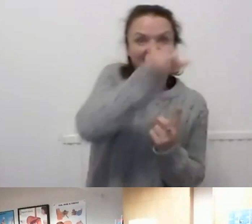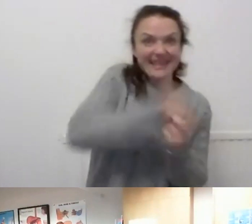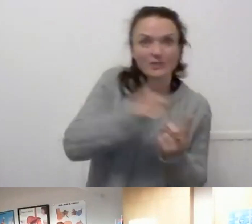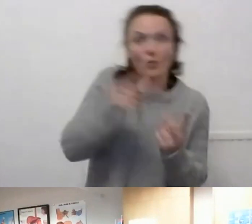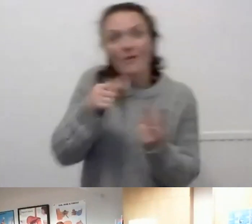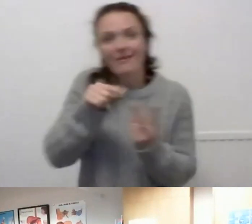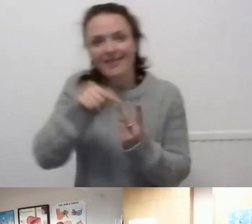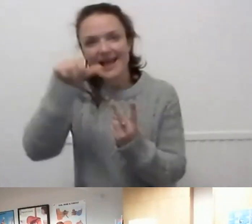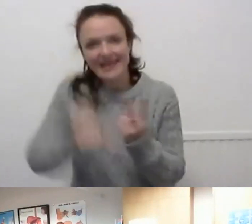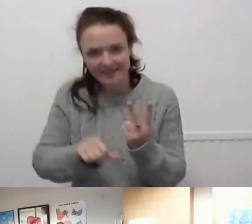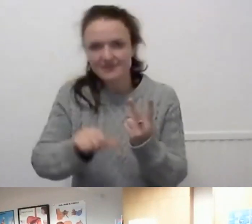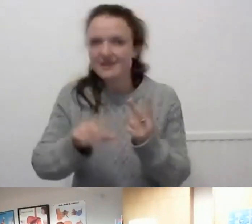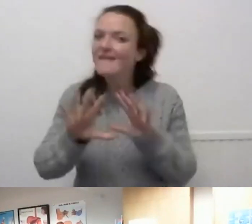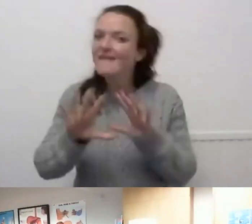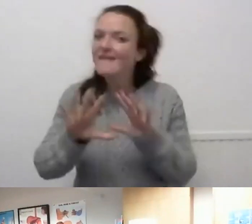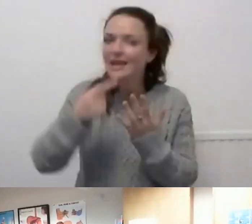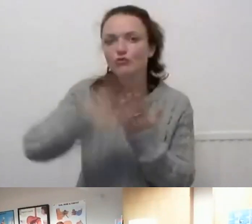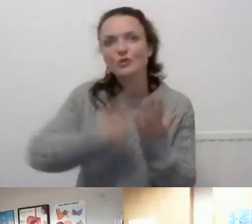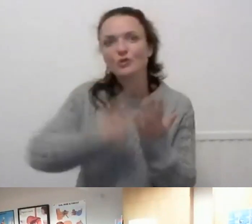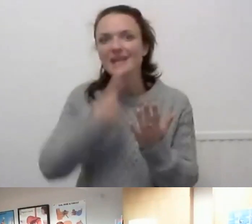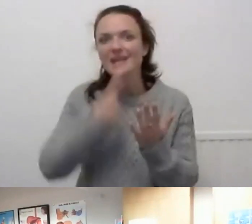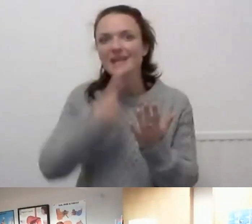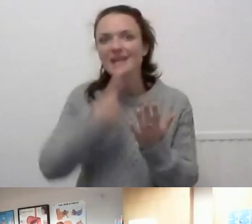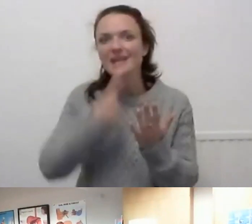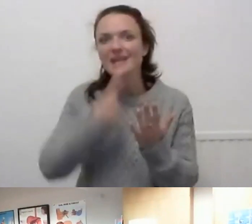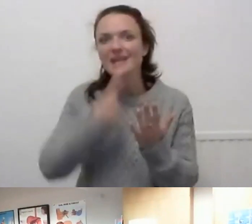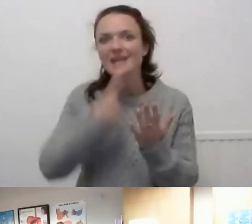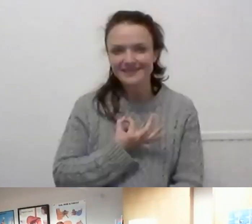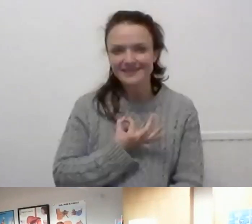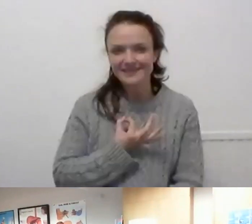you can't ask for that. whether we'll be able to oblige will depend on on vaccine supply and what's